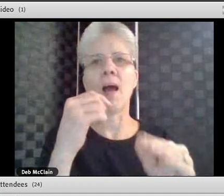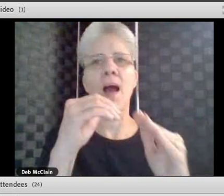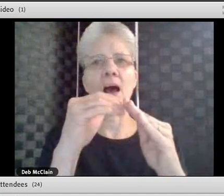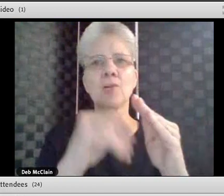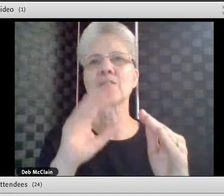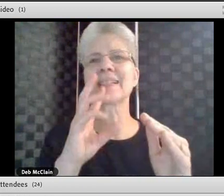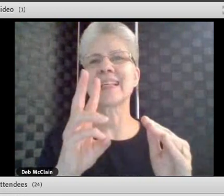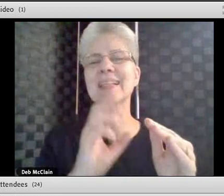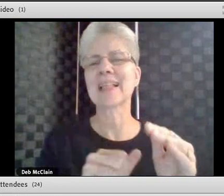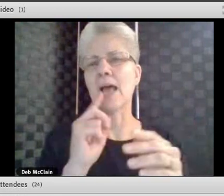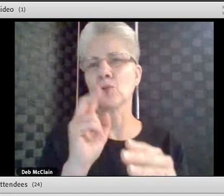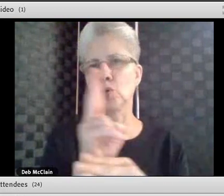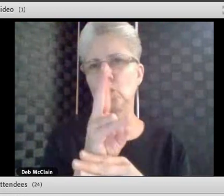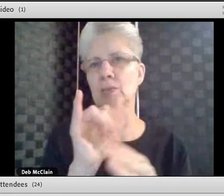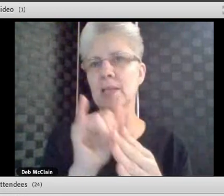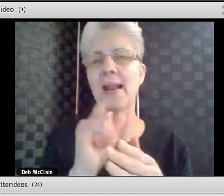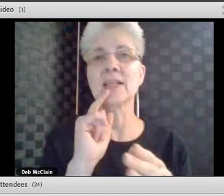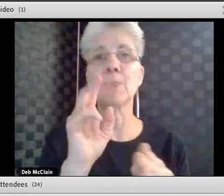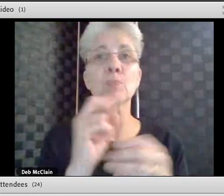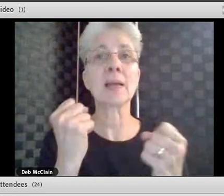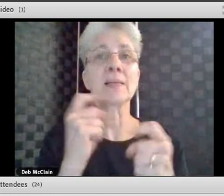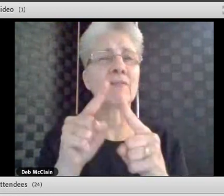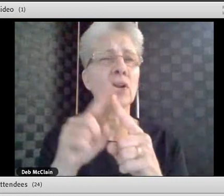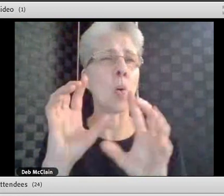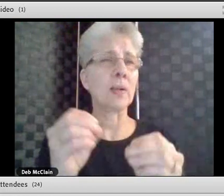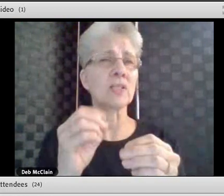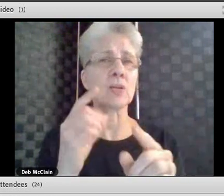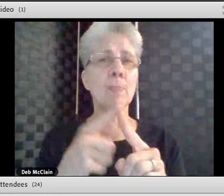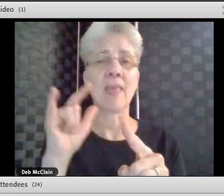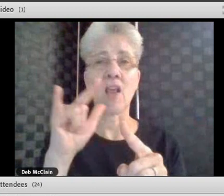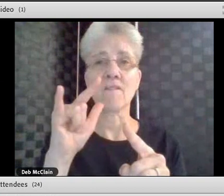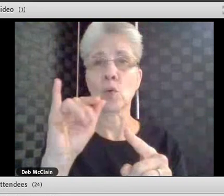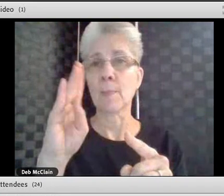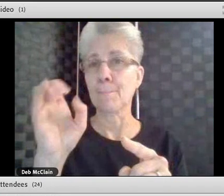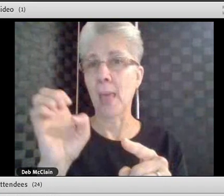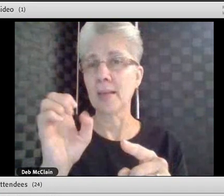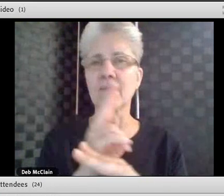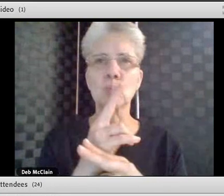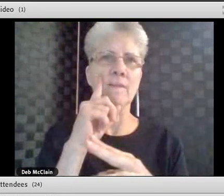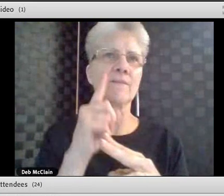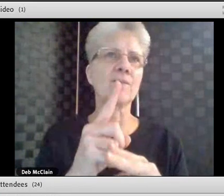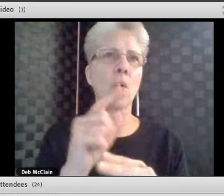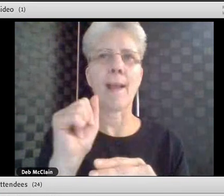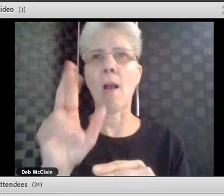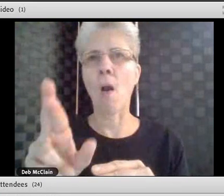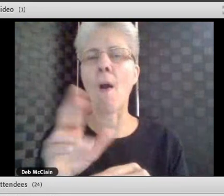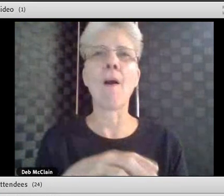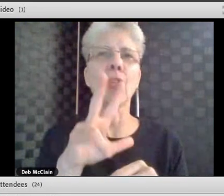and then no one under 6 is allowed to use the equipment. And this has been used by many organizations on the Air Force base.